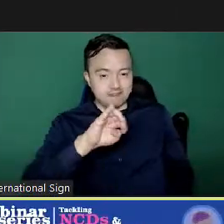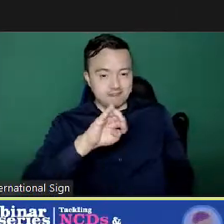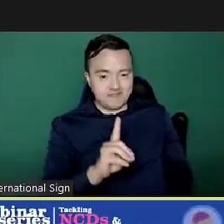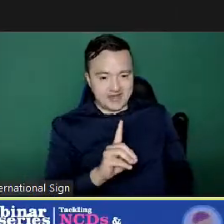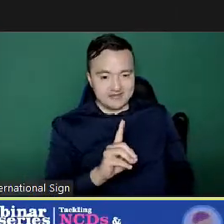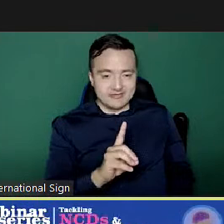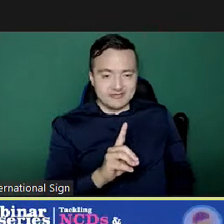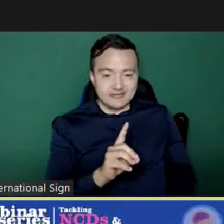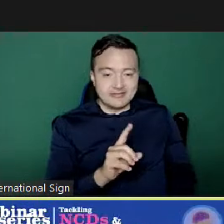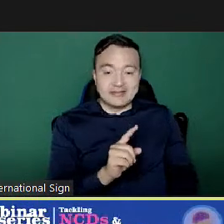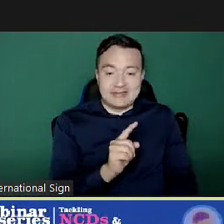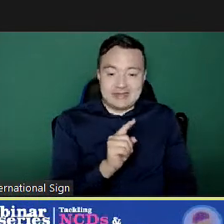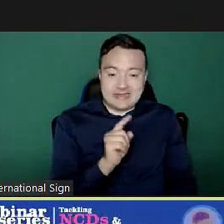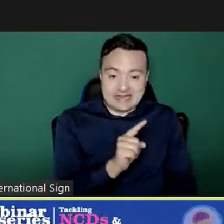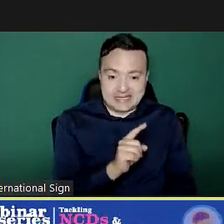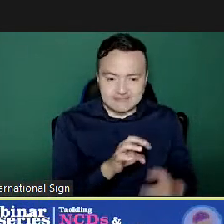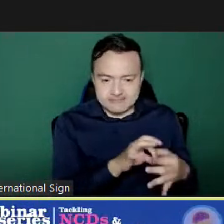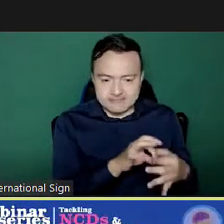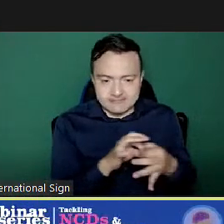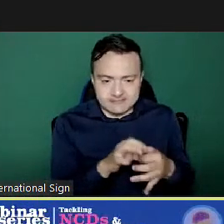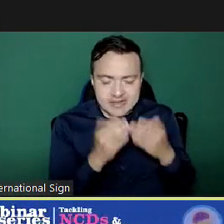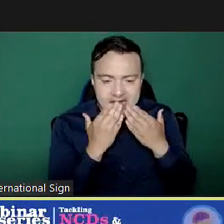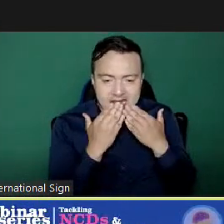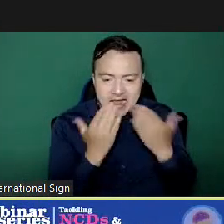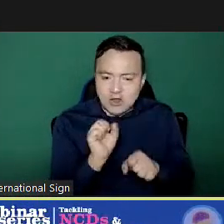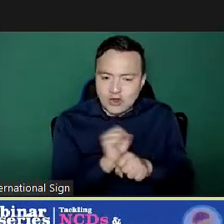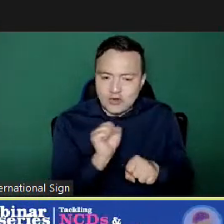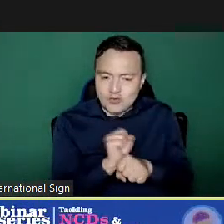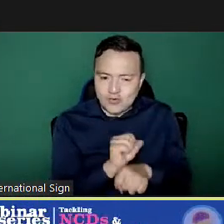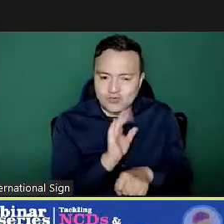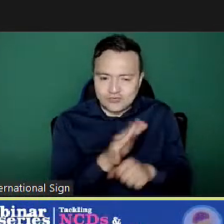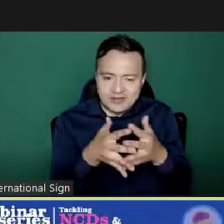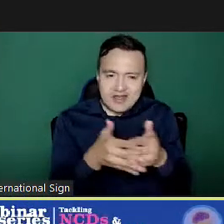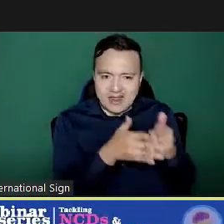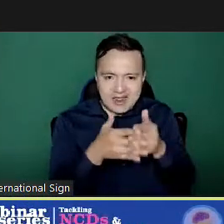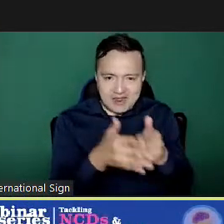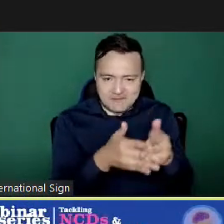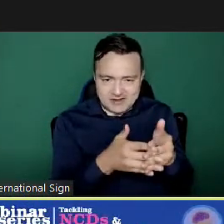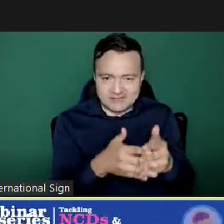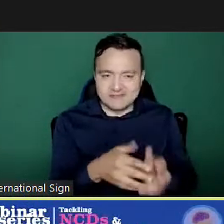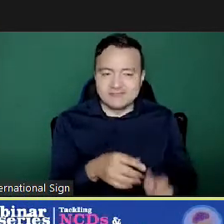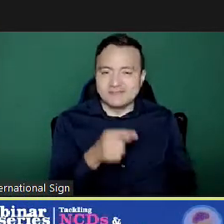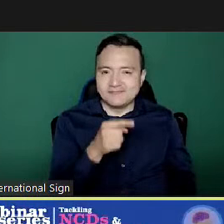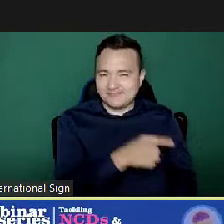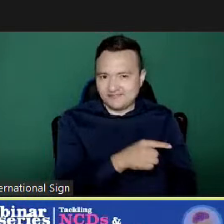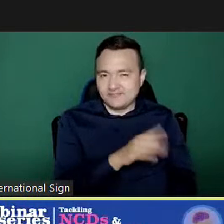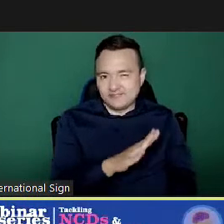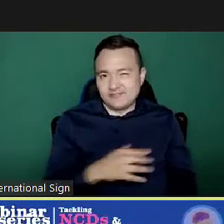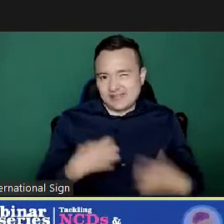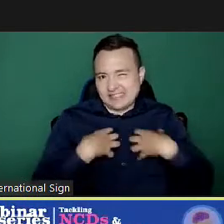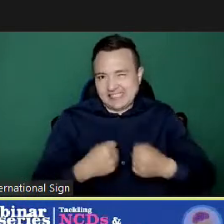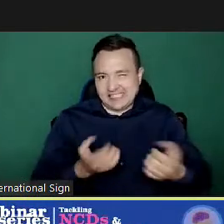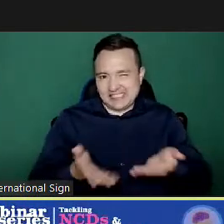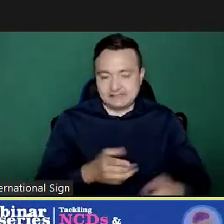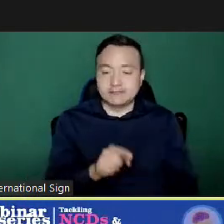And we have with us today our dear colleague, Dr. Ferdinando